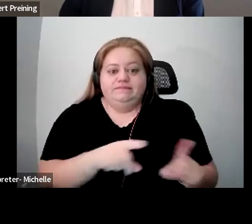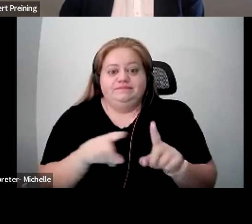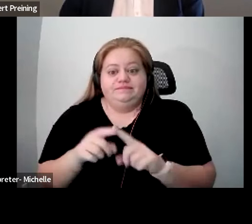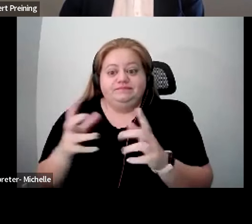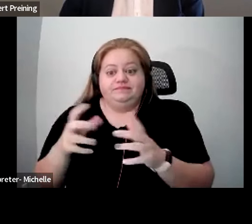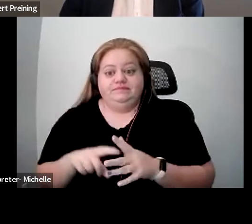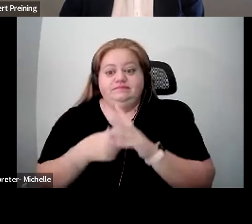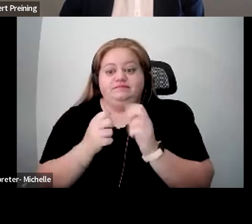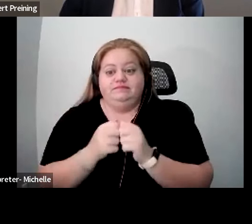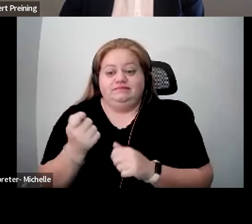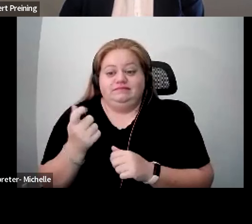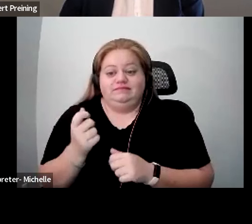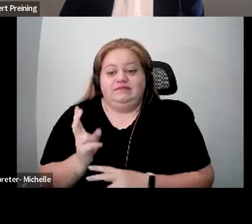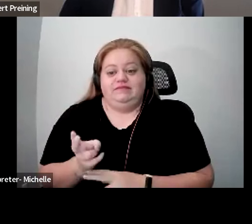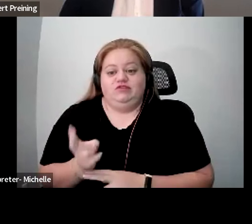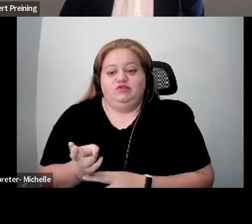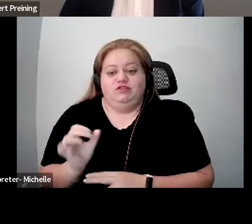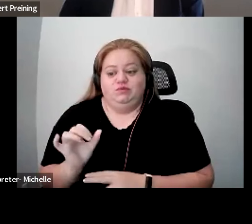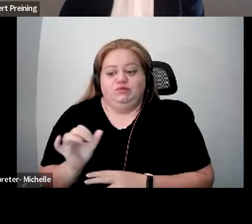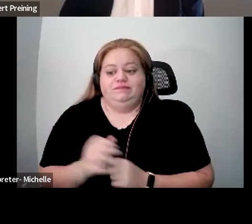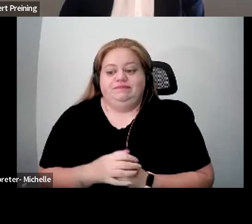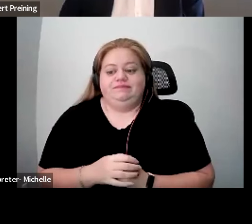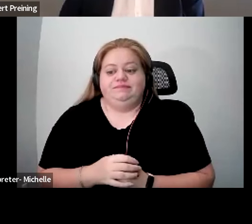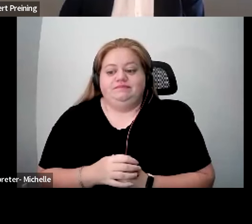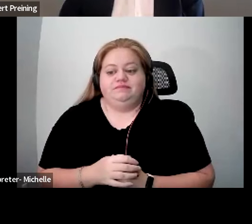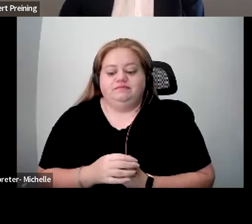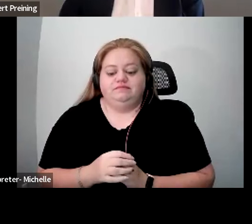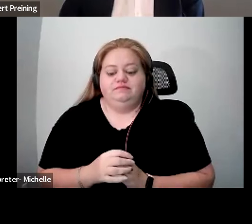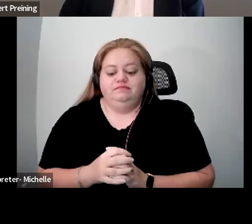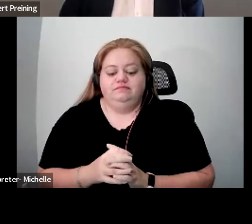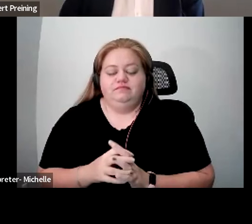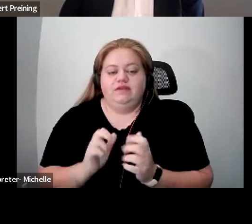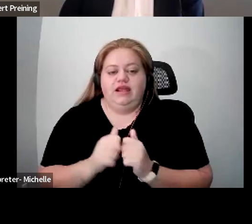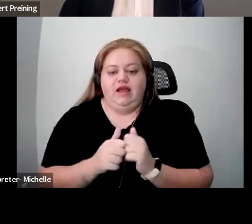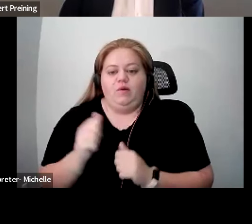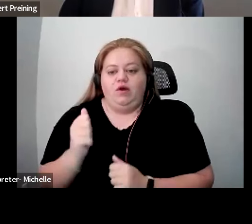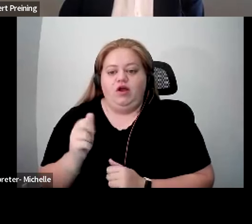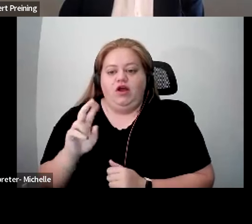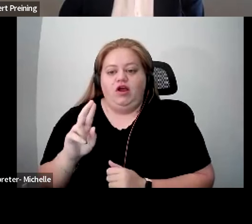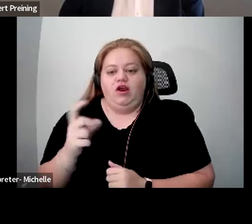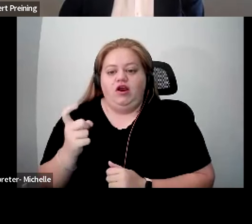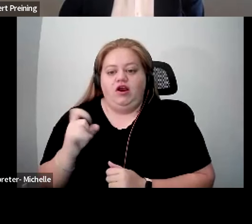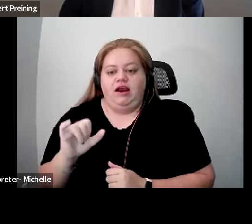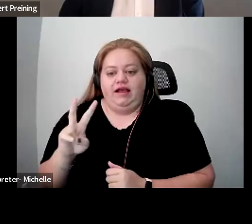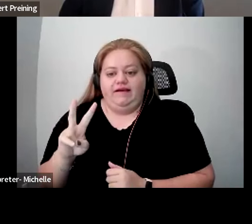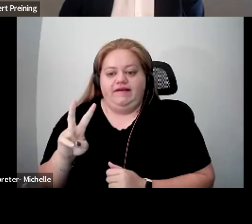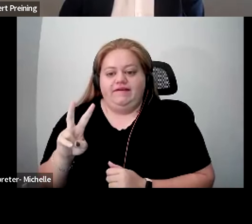with a tiny bit of history of how arXiv rolled out-- ended up rolling out HTML. This is a good story.